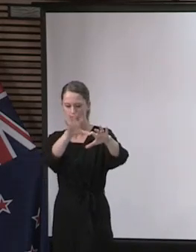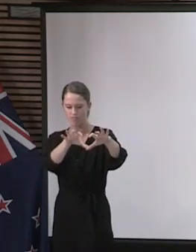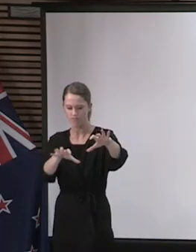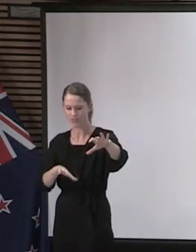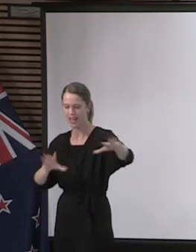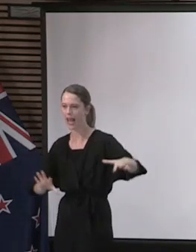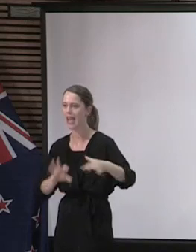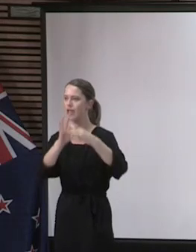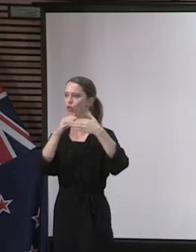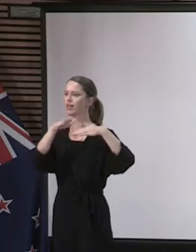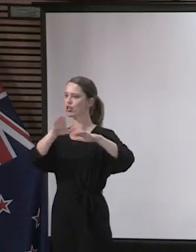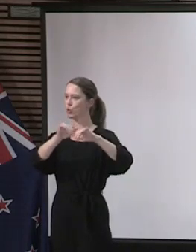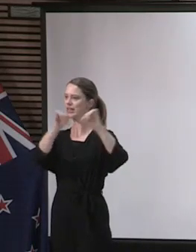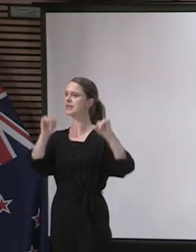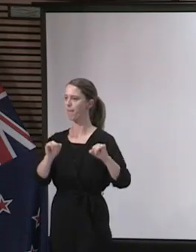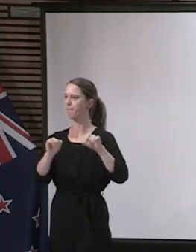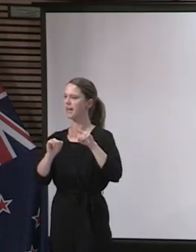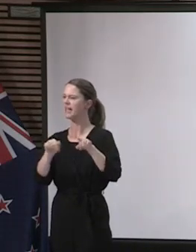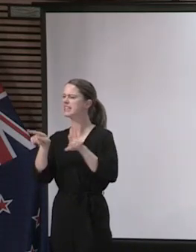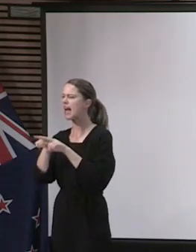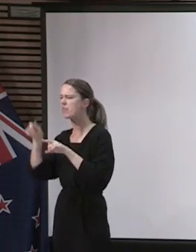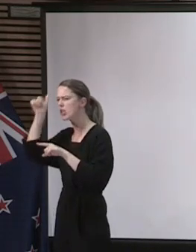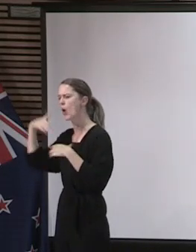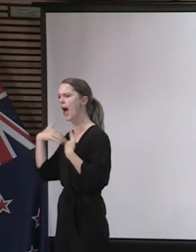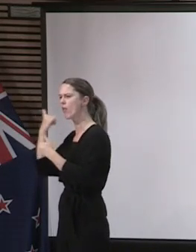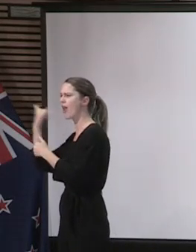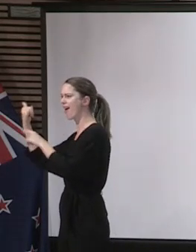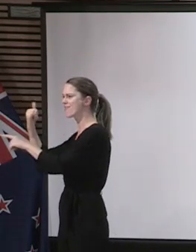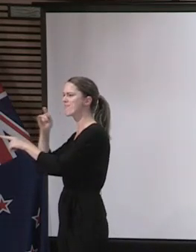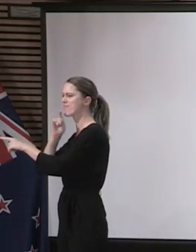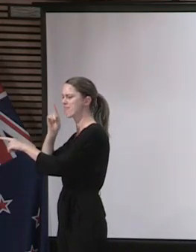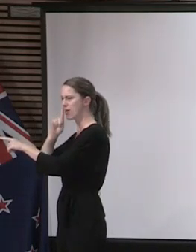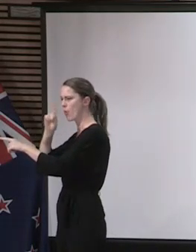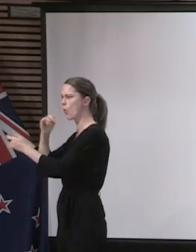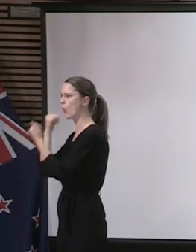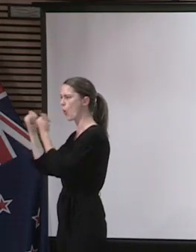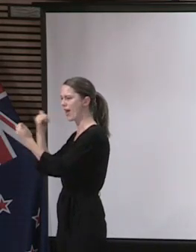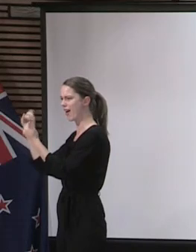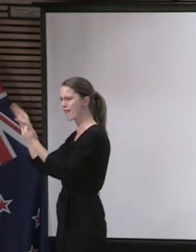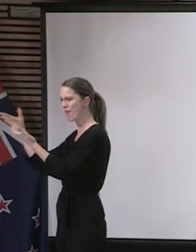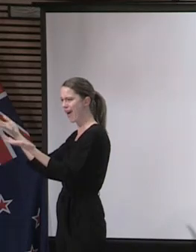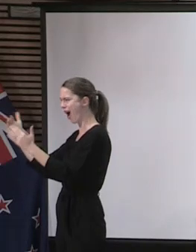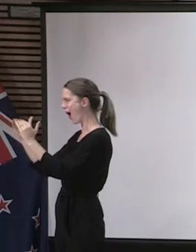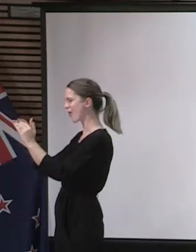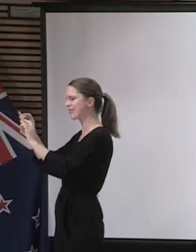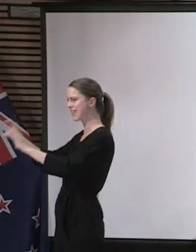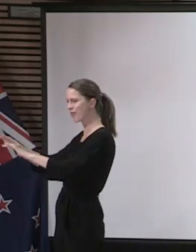happen. It means that we can link in our public health units to our nationally based